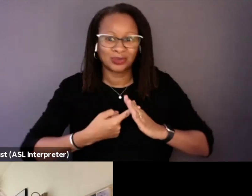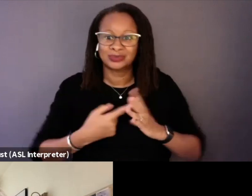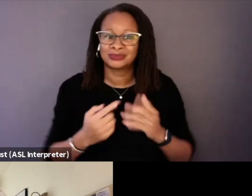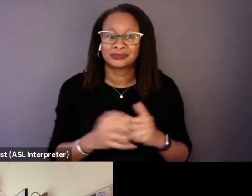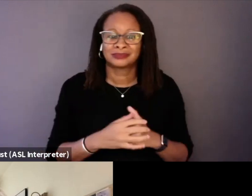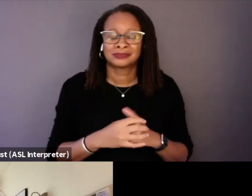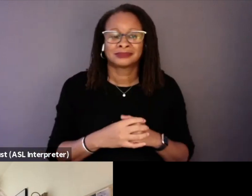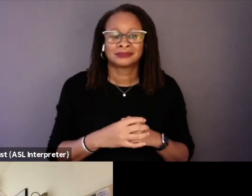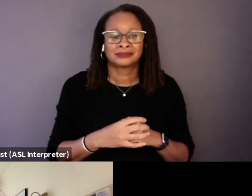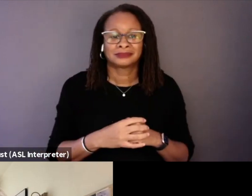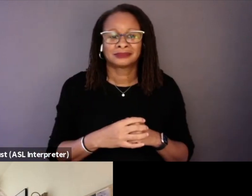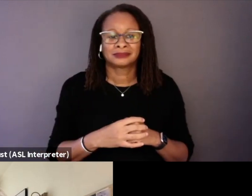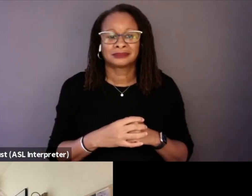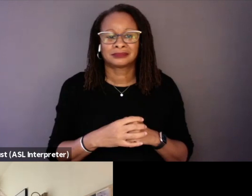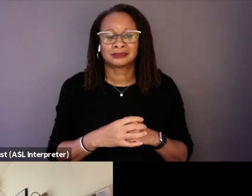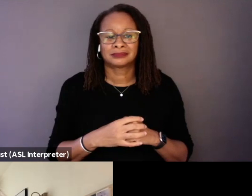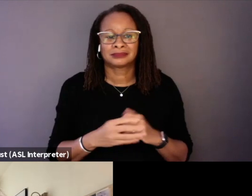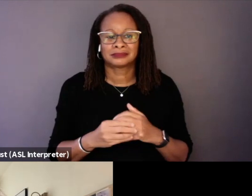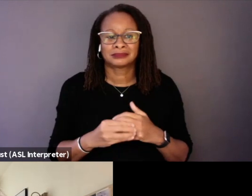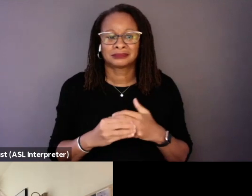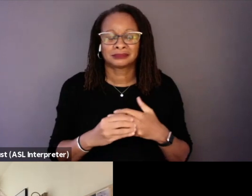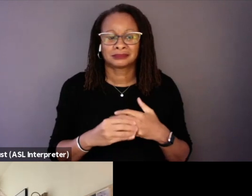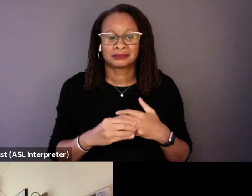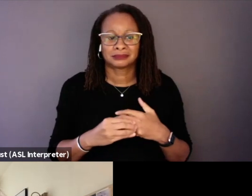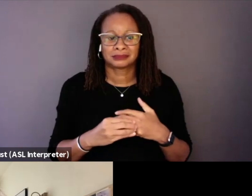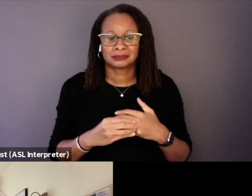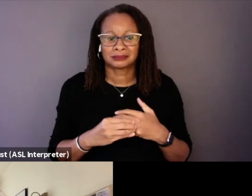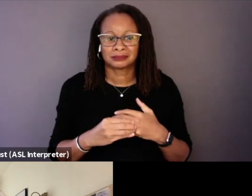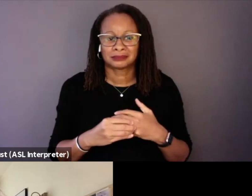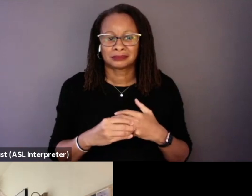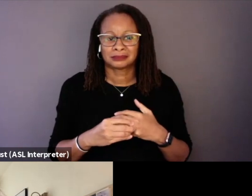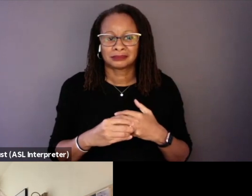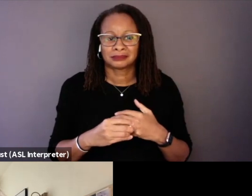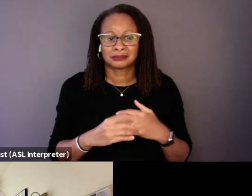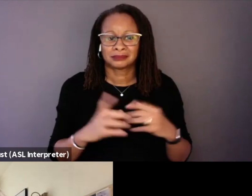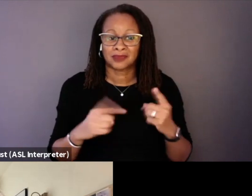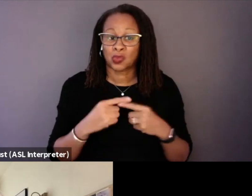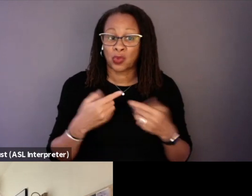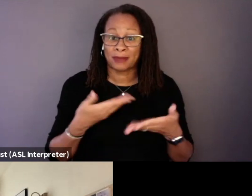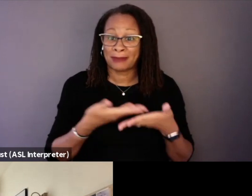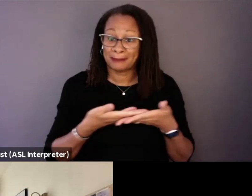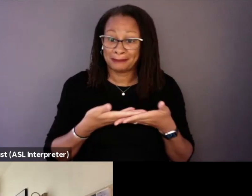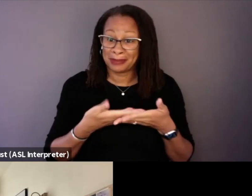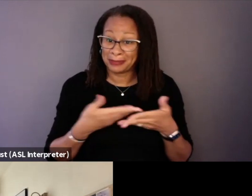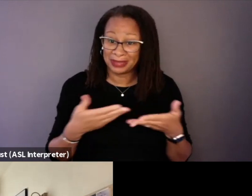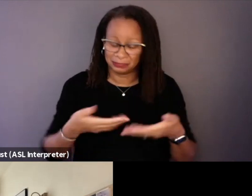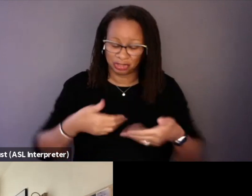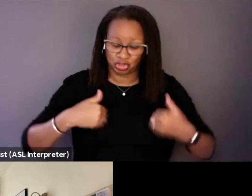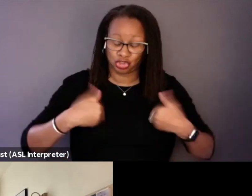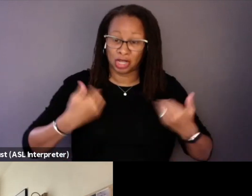But I started when my baby was very small, I used to take her to the park in the morning,